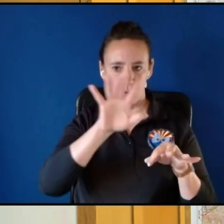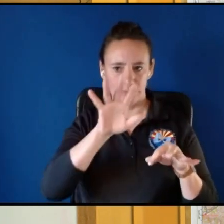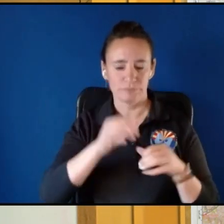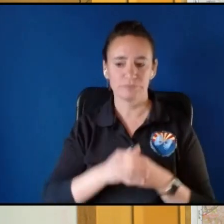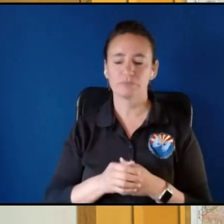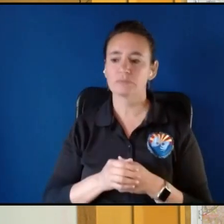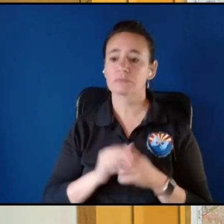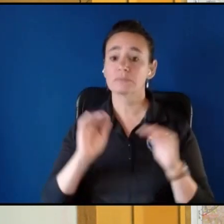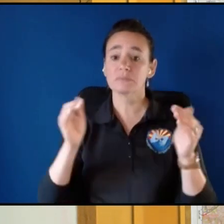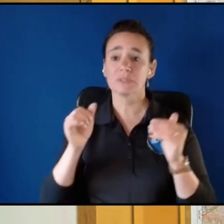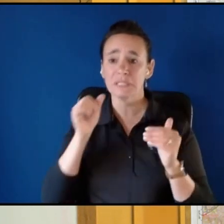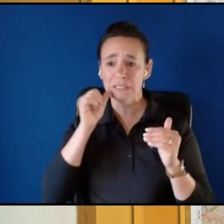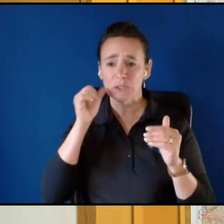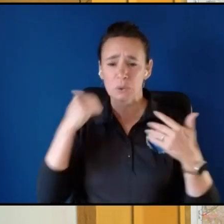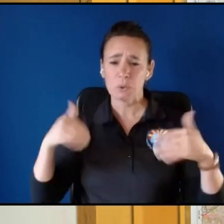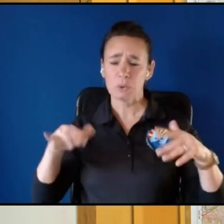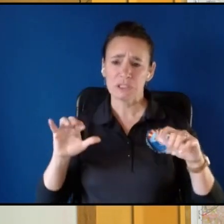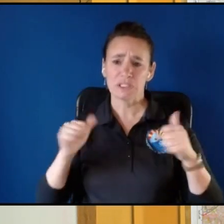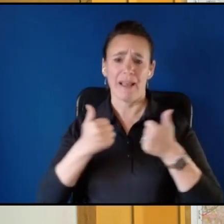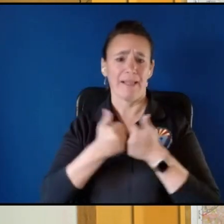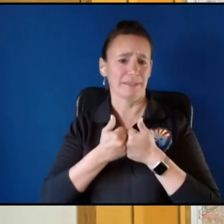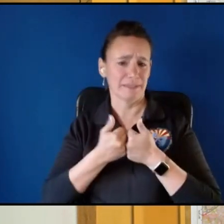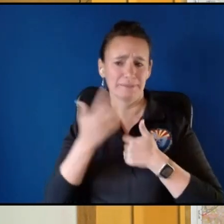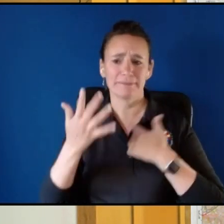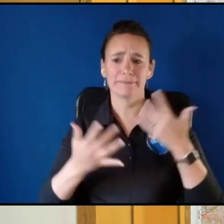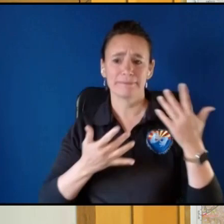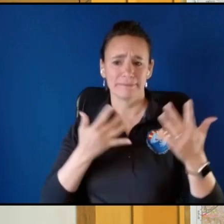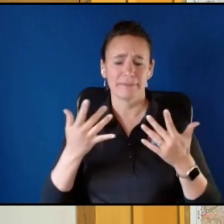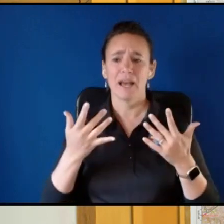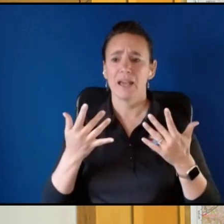Red Flag warning as I'm sure you may be aware for high winds,